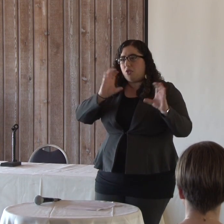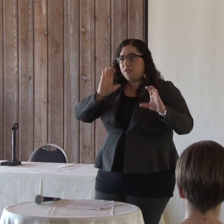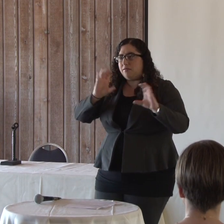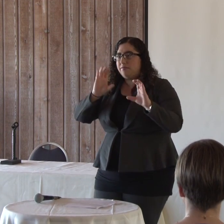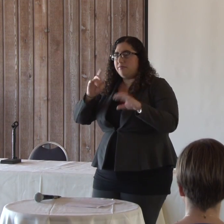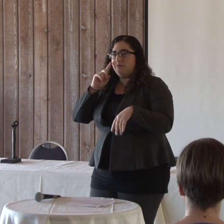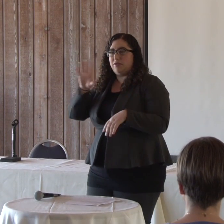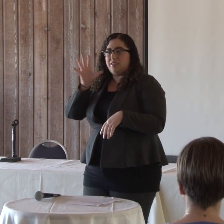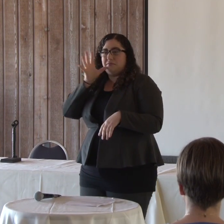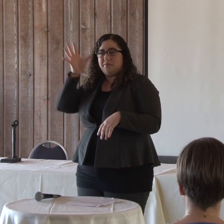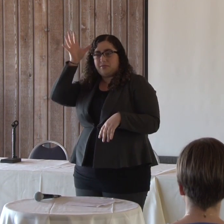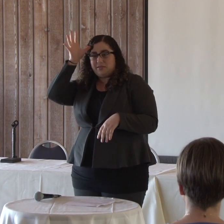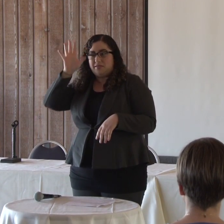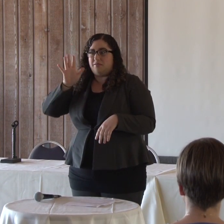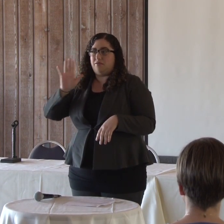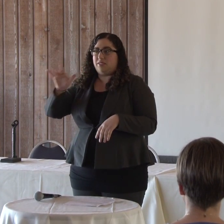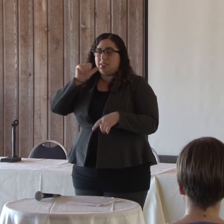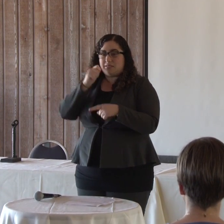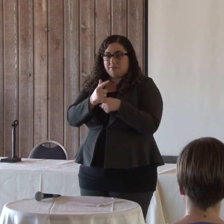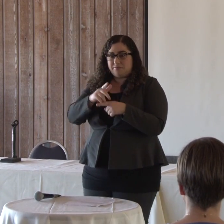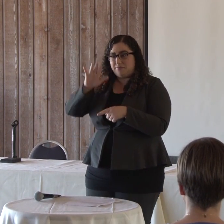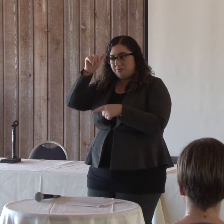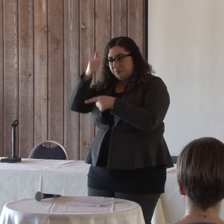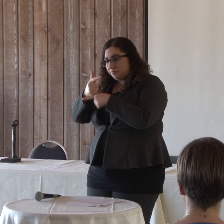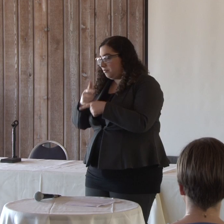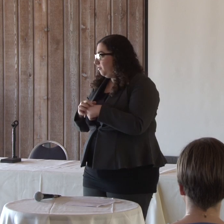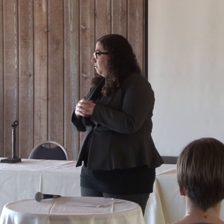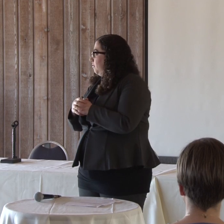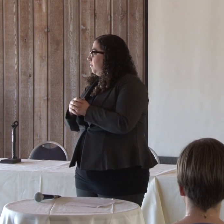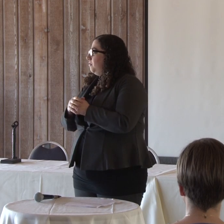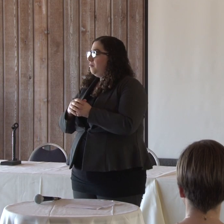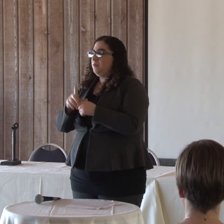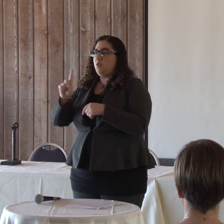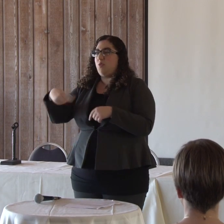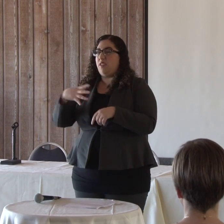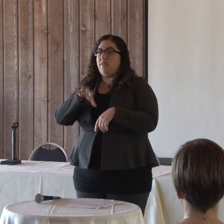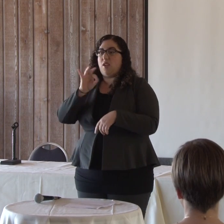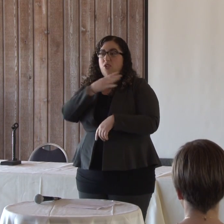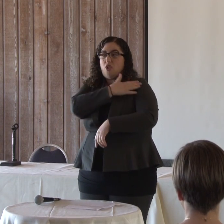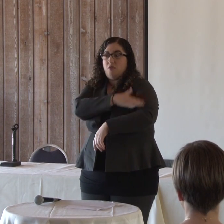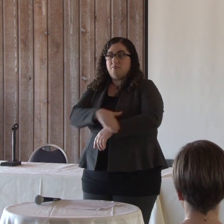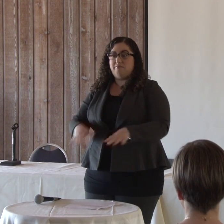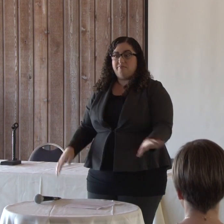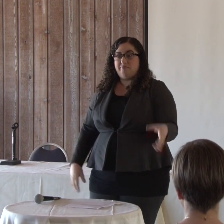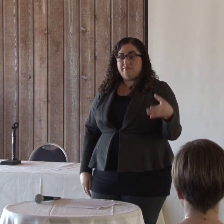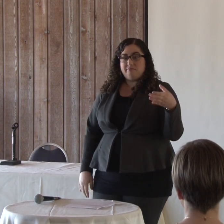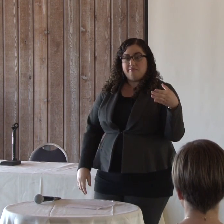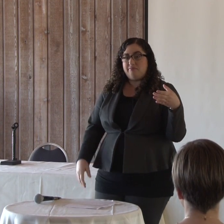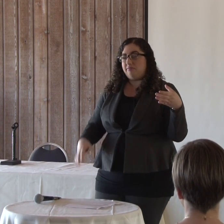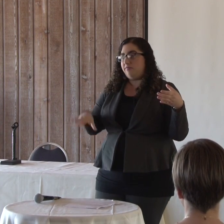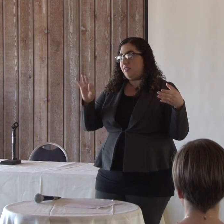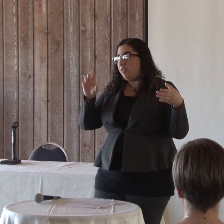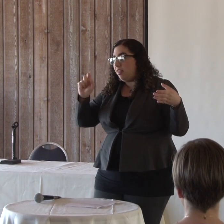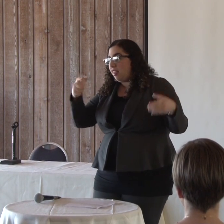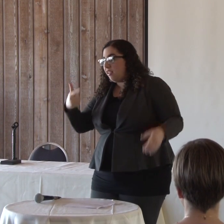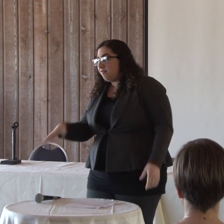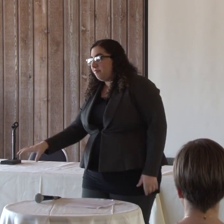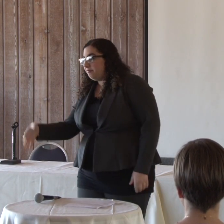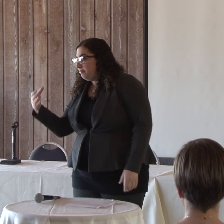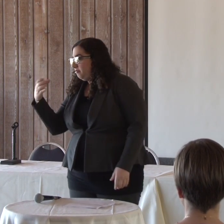the boy. Crawling, looking for his parents, for his siblings.